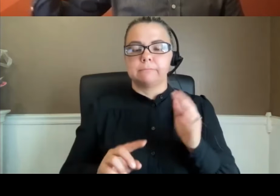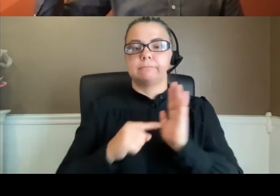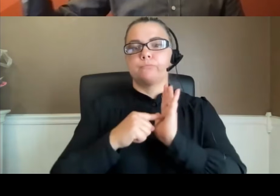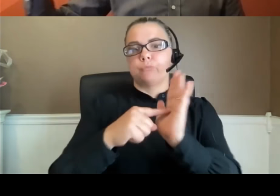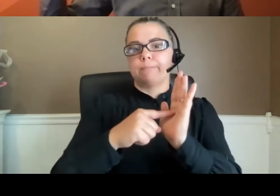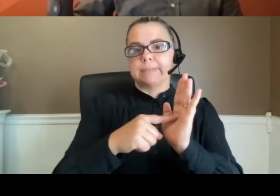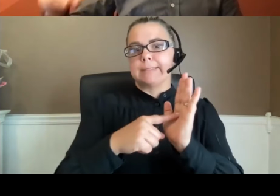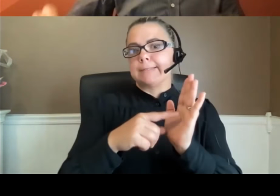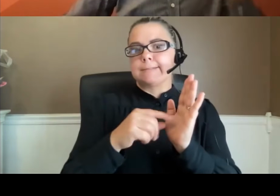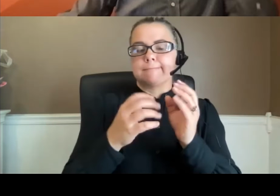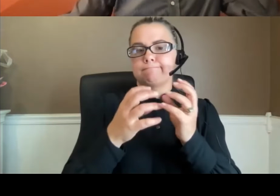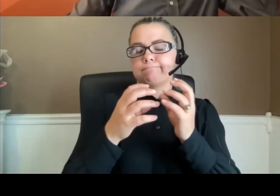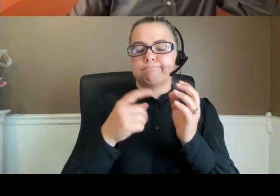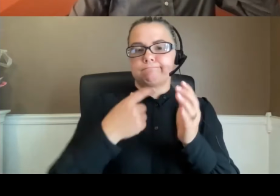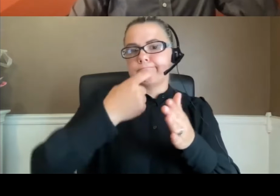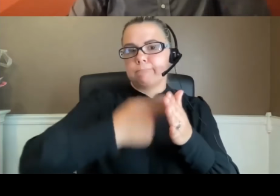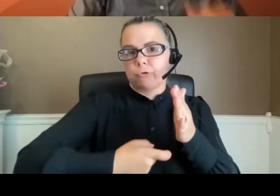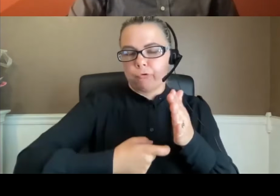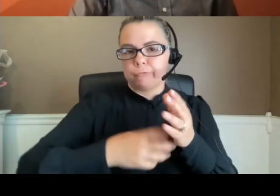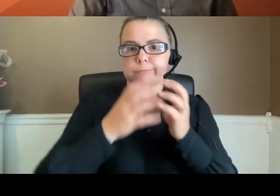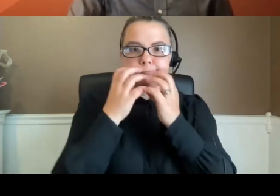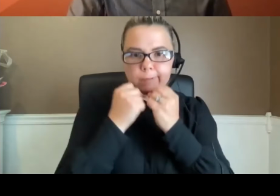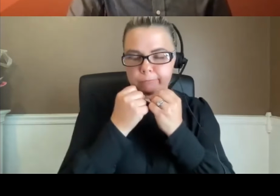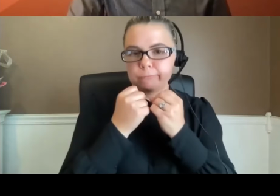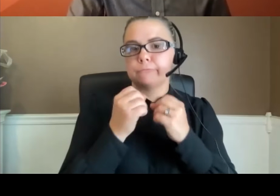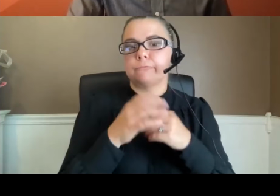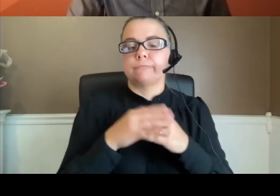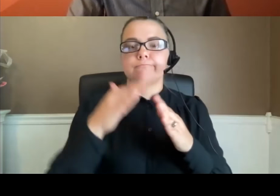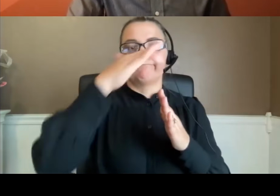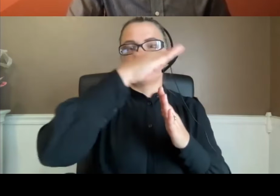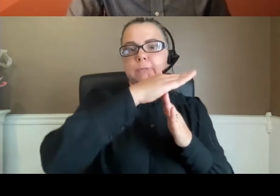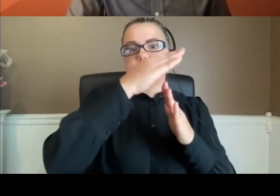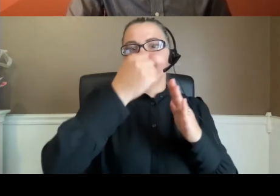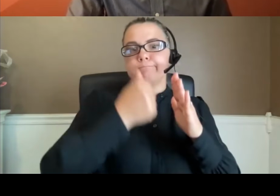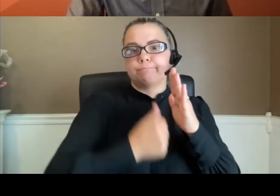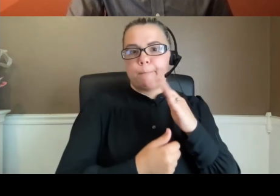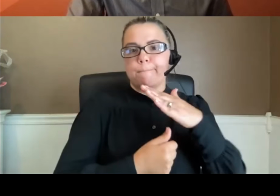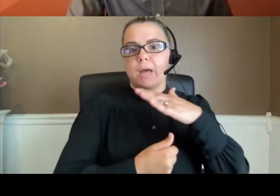read by the screen reader from top to bottom, okay? So let's take a look at the anatomy